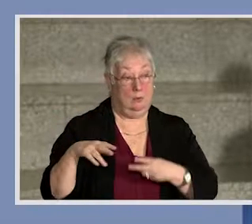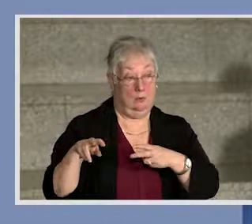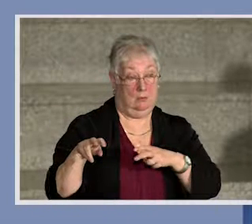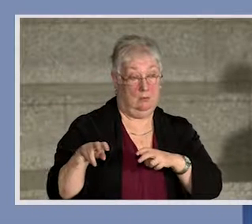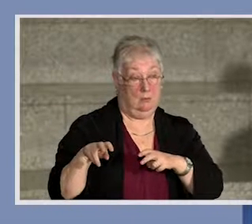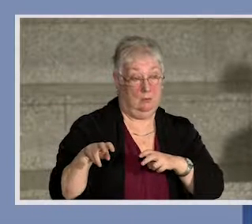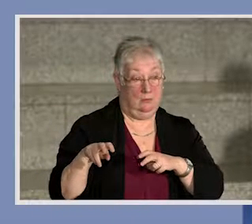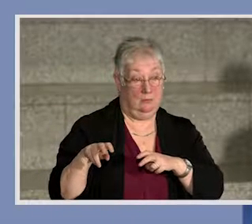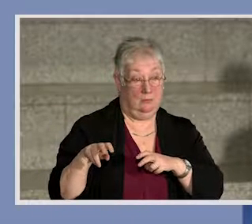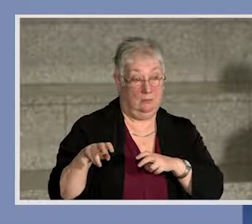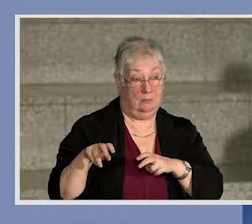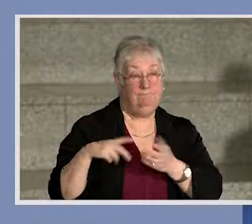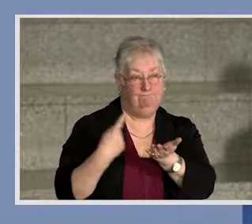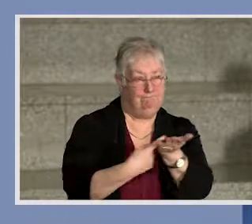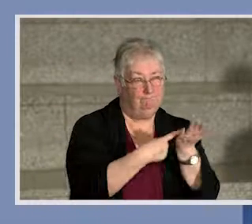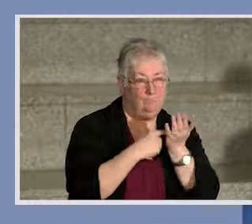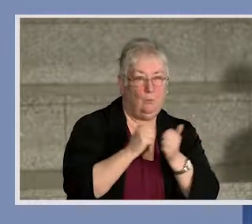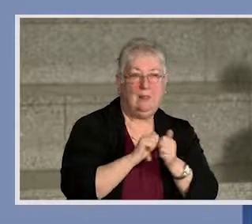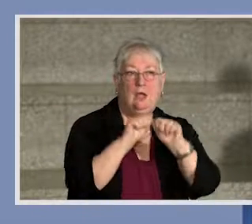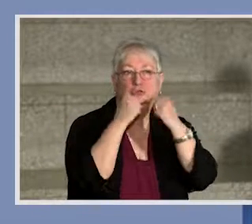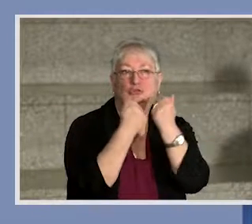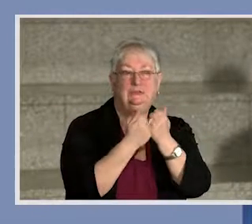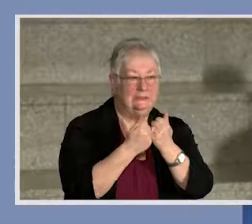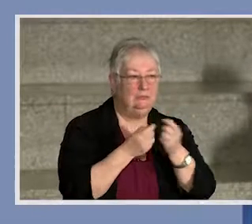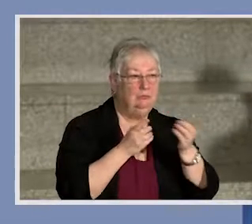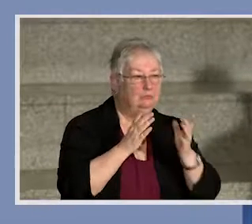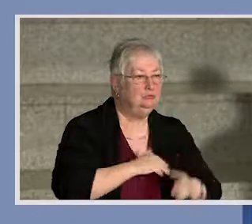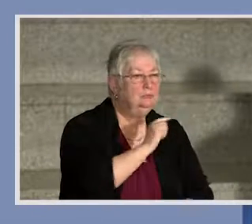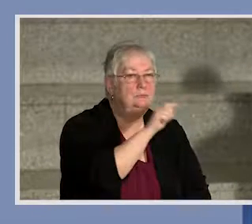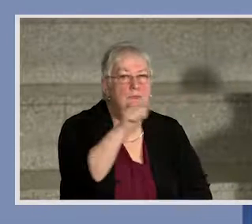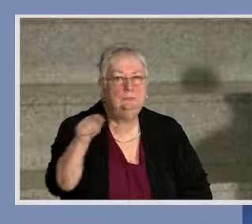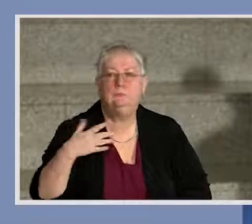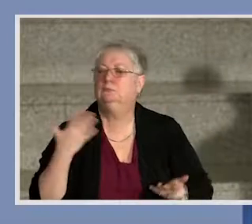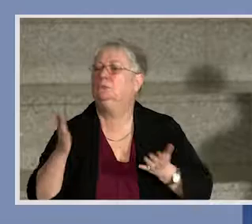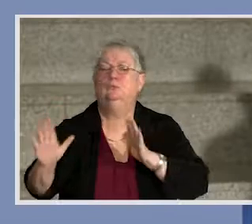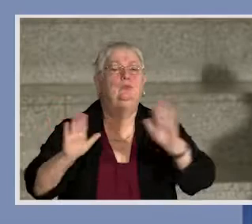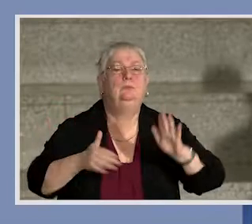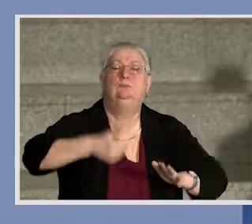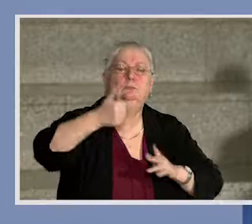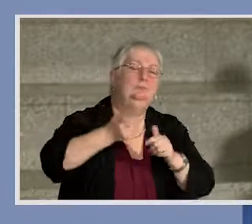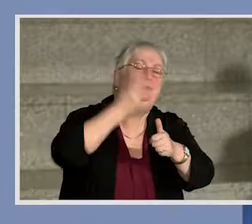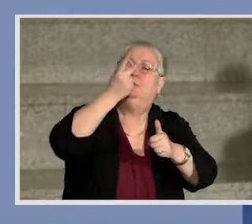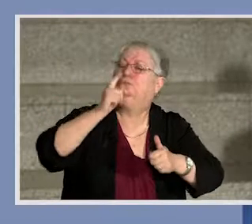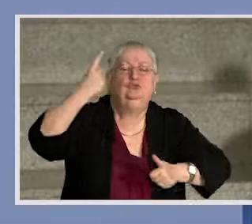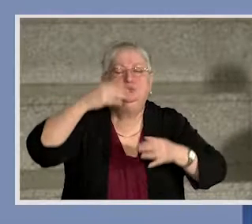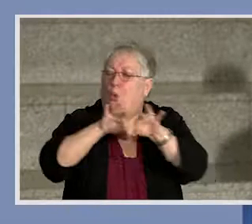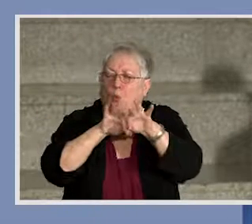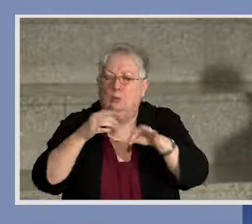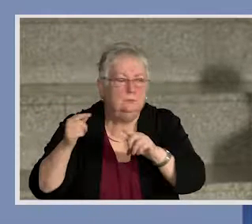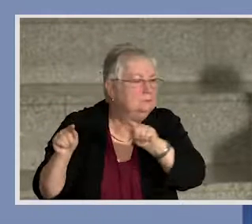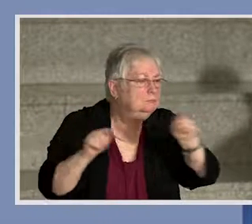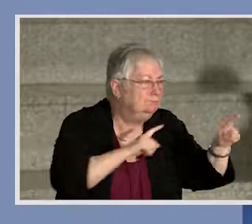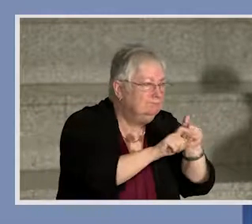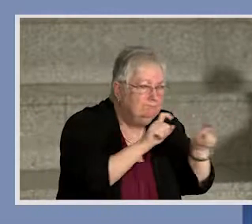AND THEY SUBMITTED TO A BUDGET NUMBER THAT I GAVE THEM OF COURSE, AND TONIGHT WE'RE HERE TO HEAR FROM YOU AND LIKE THE